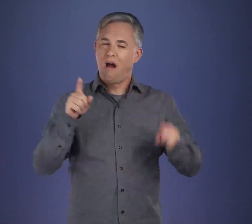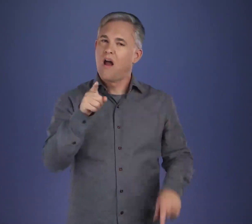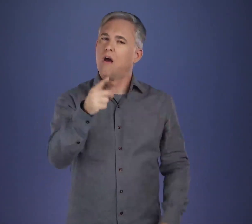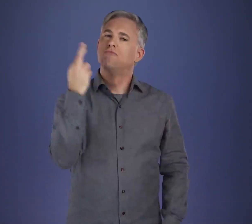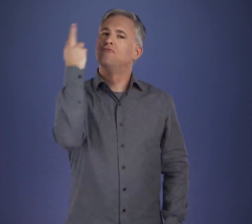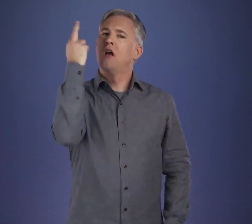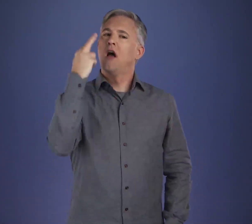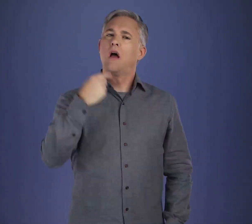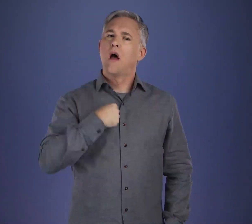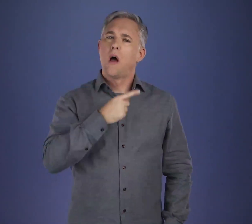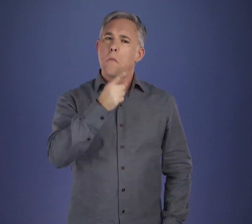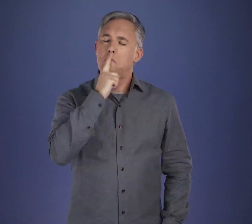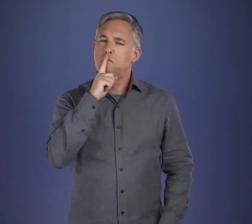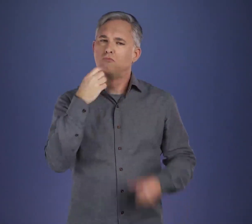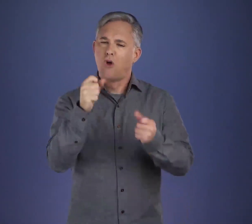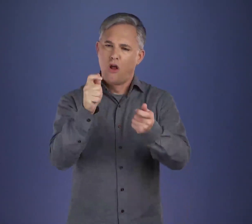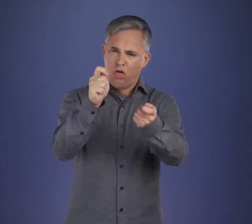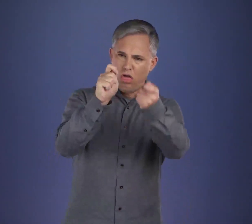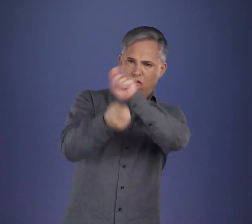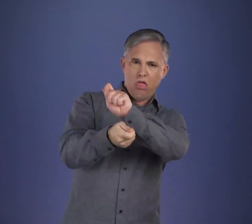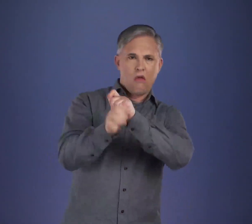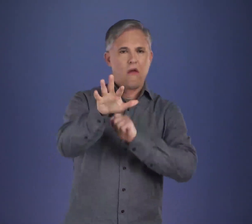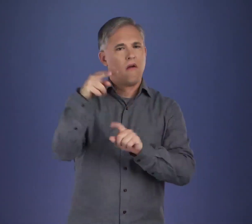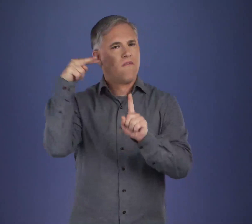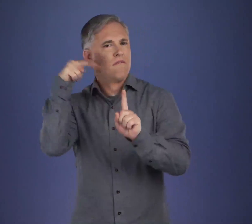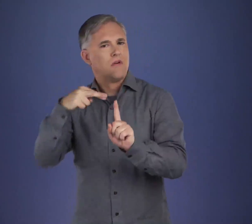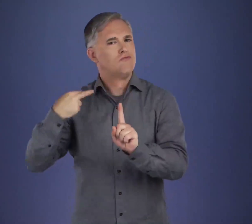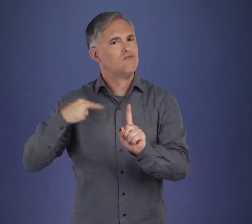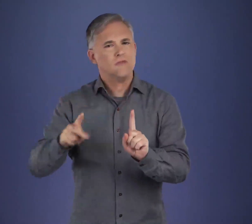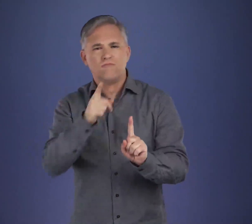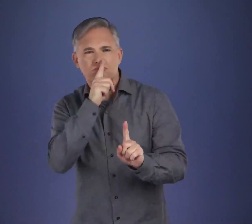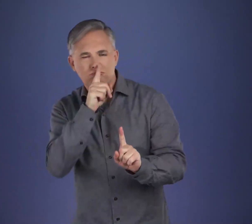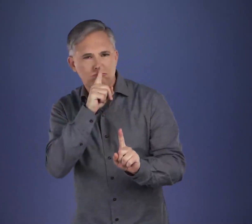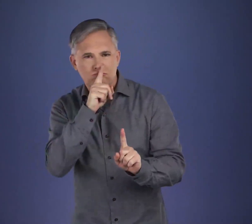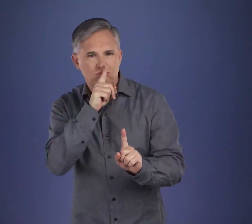that humility was the main key to sobriety.